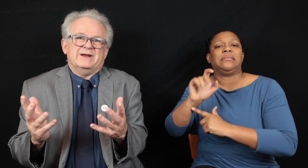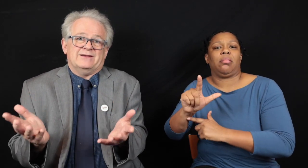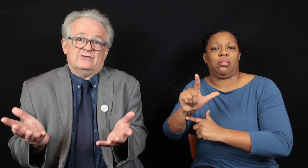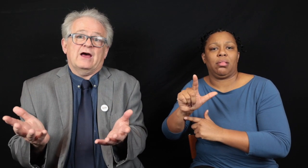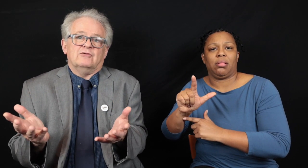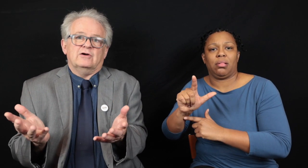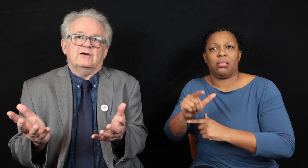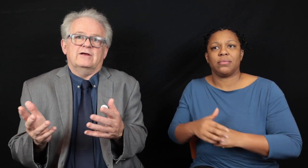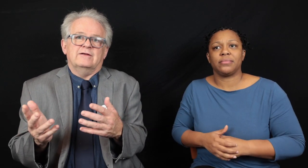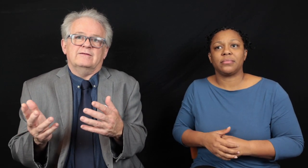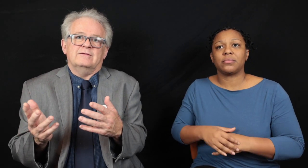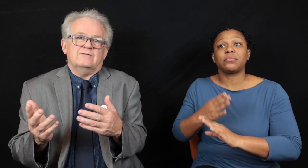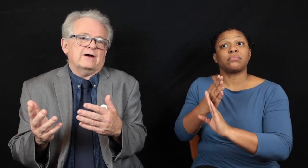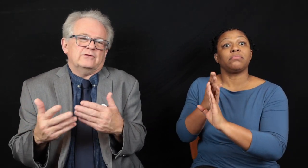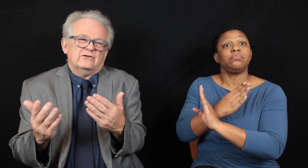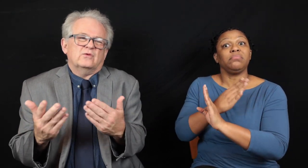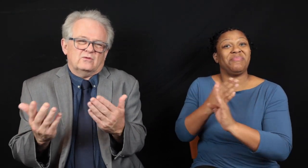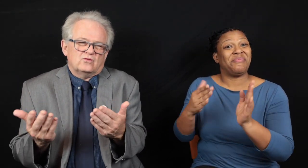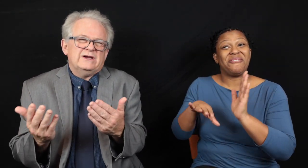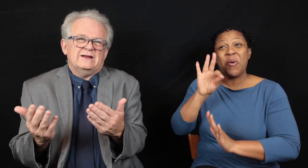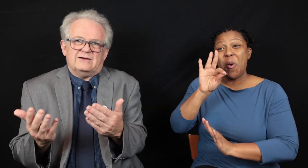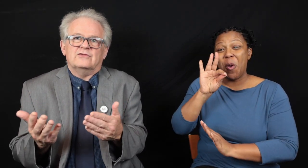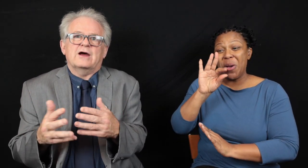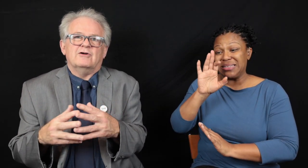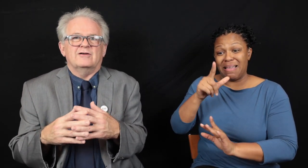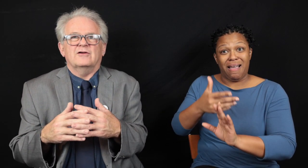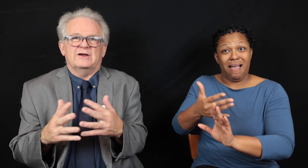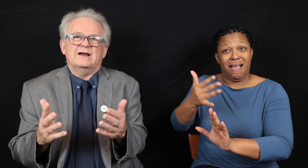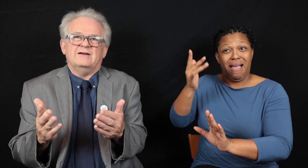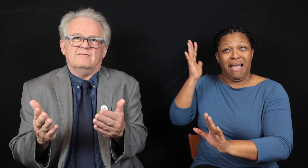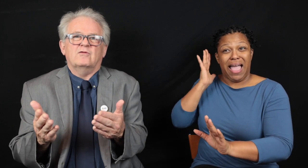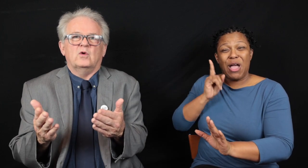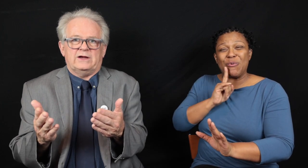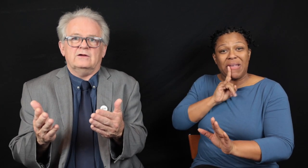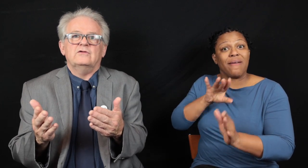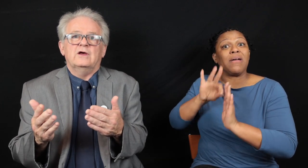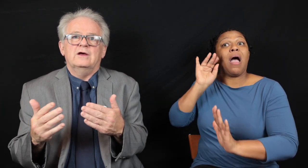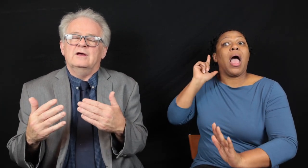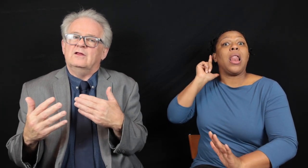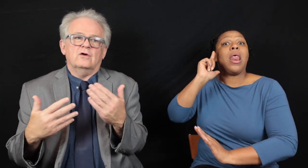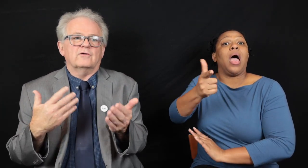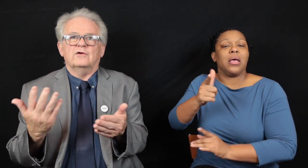been discovered. Viruses weren’t really discovered until the 1940s. The overall